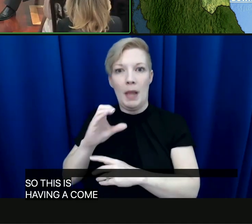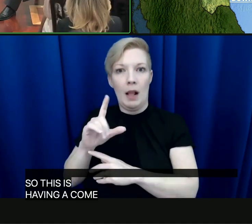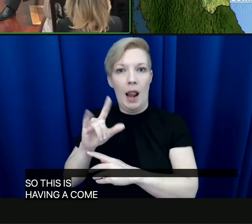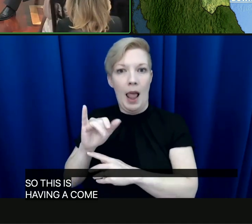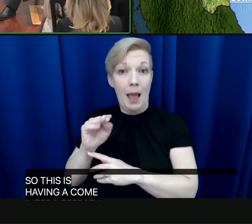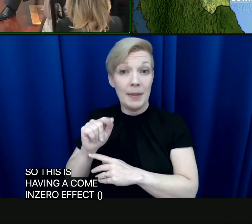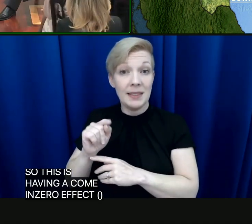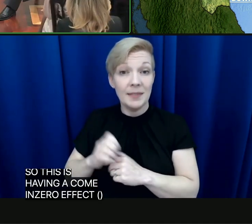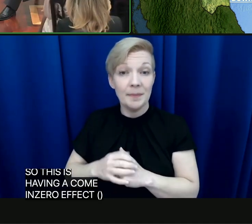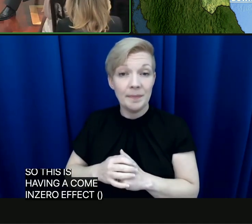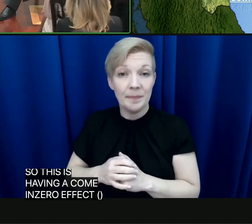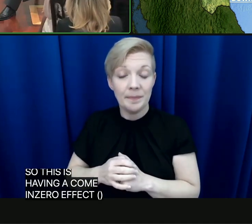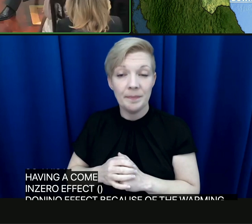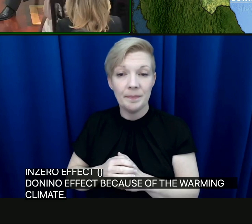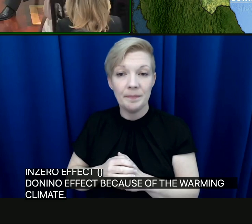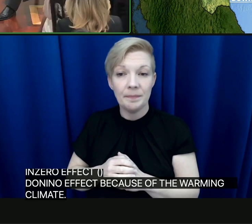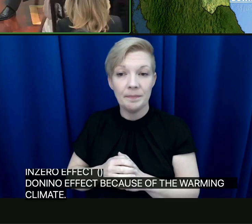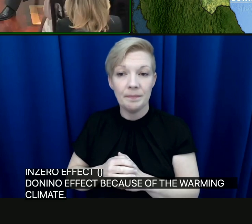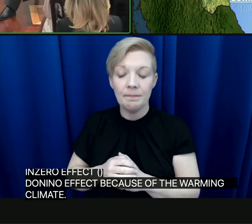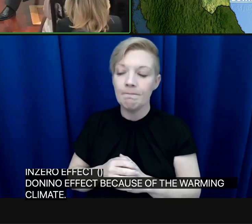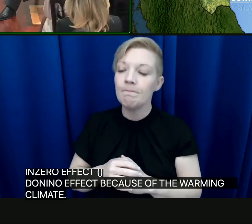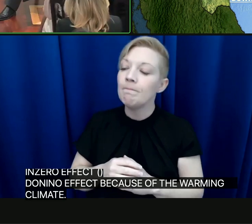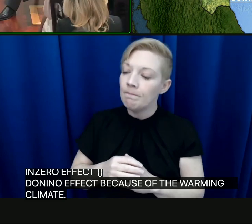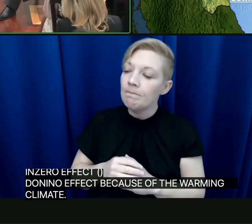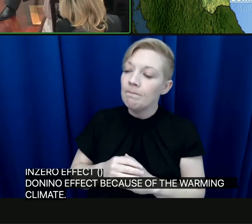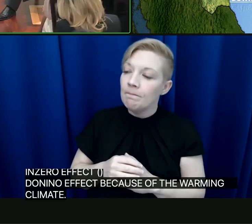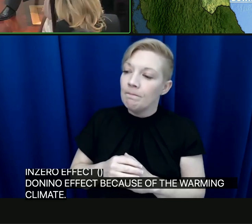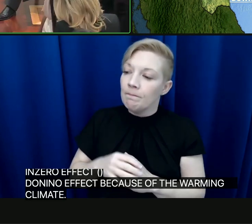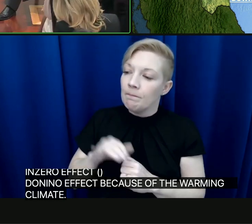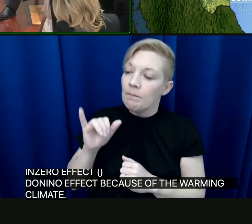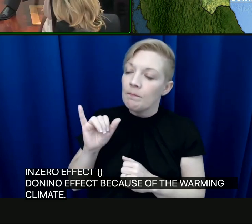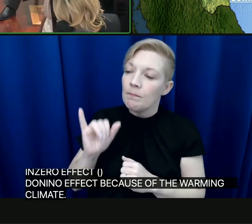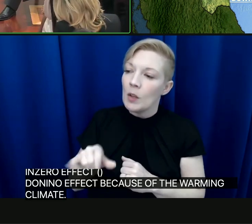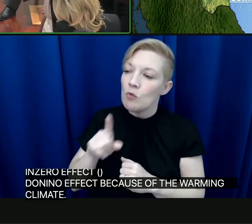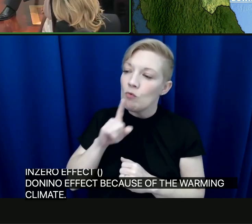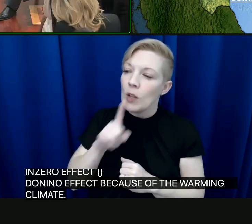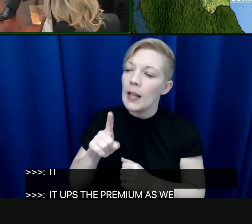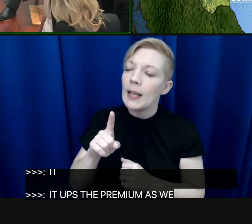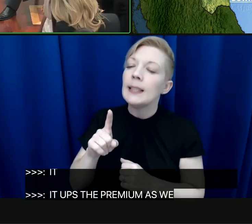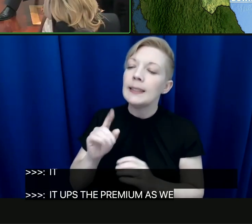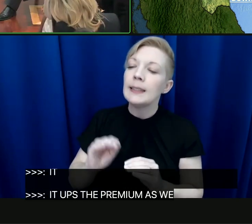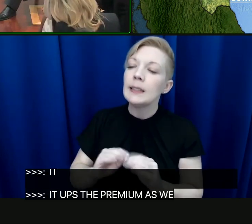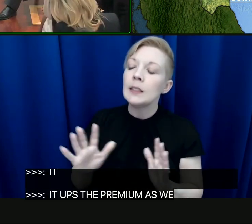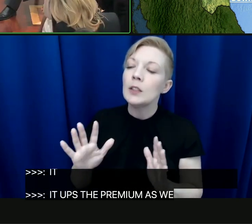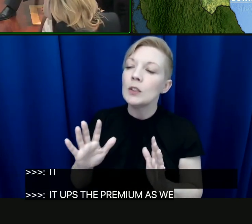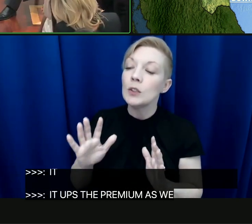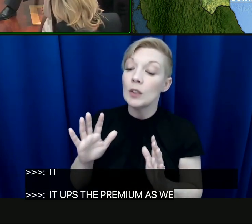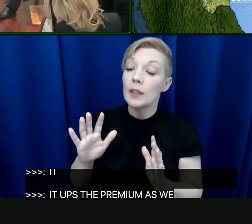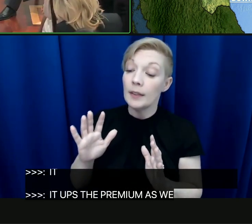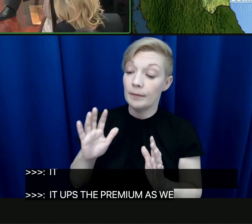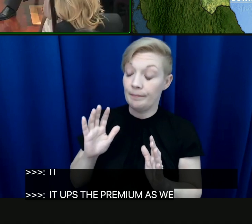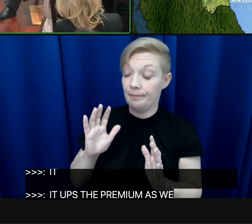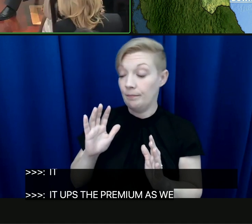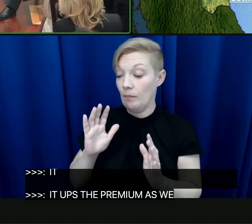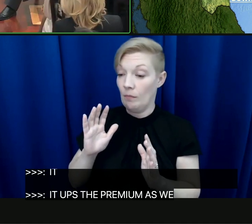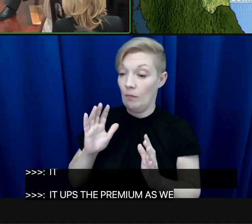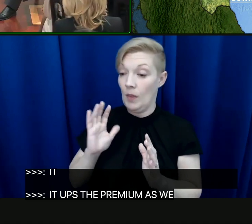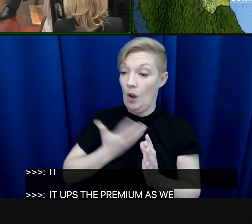as we harden our federal infrastructure to make sure we have this kind of rigor